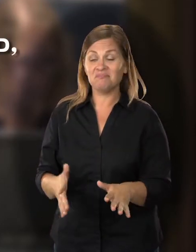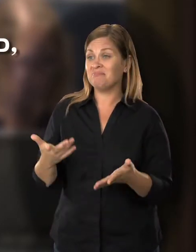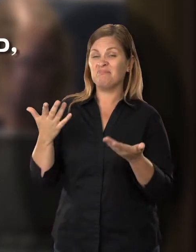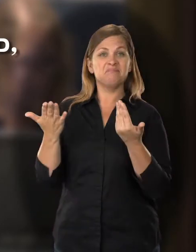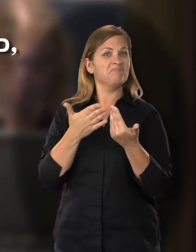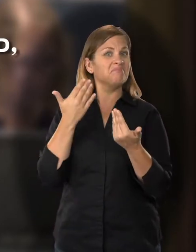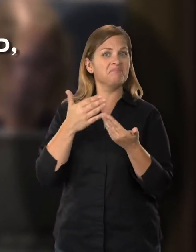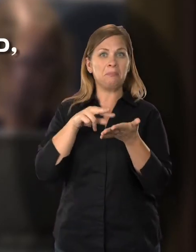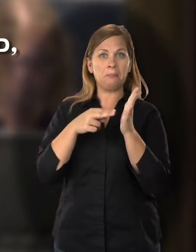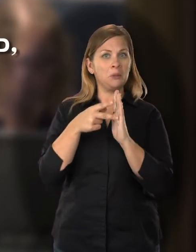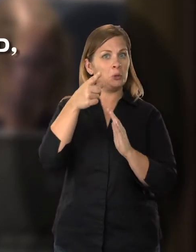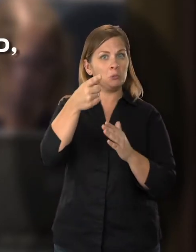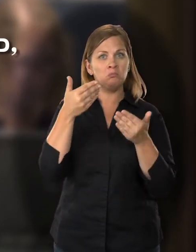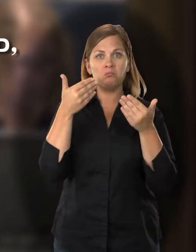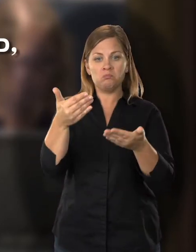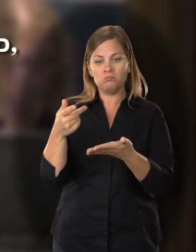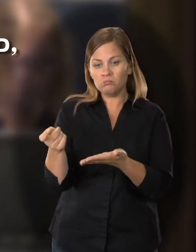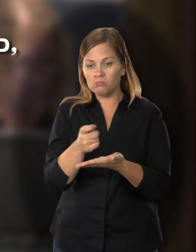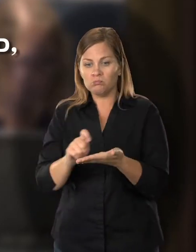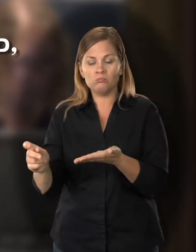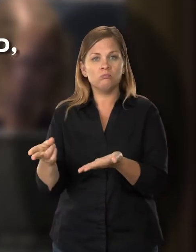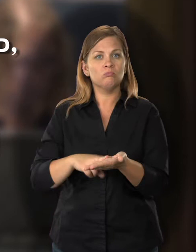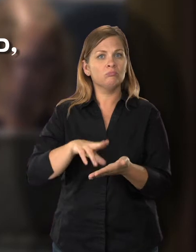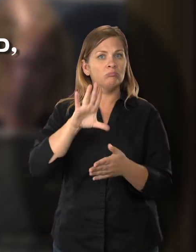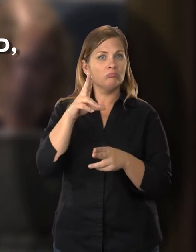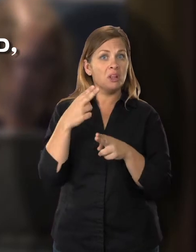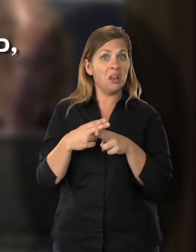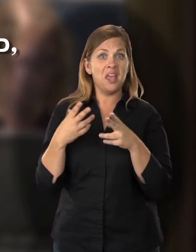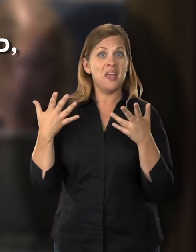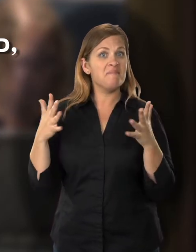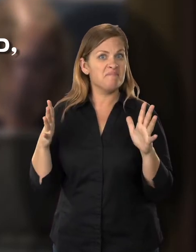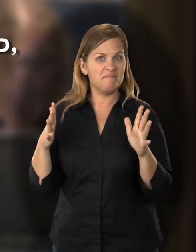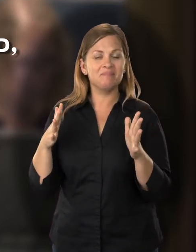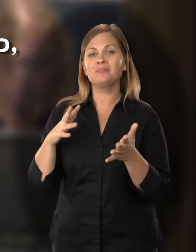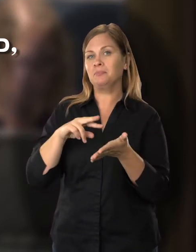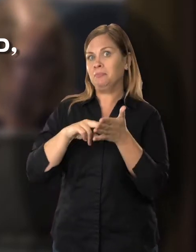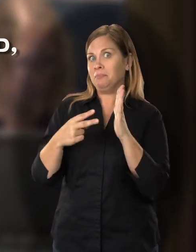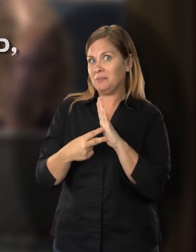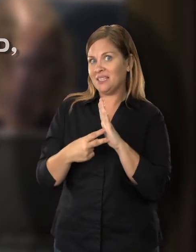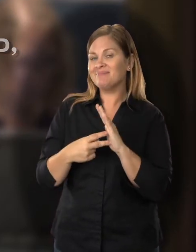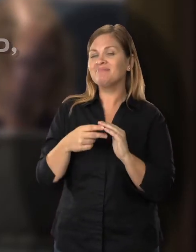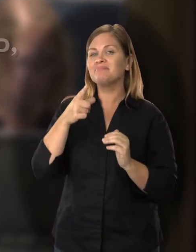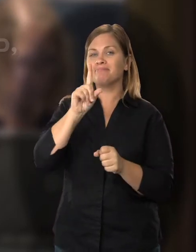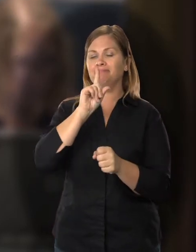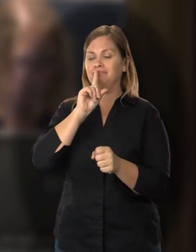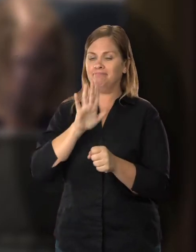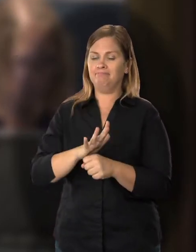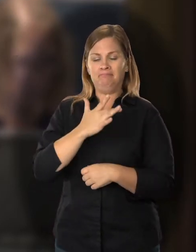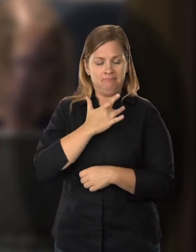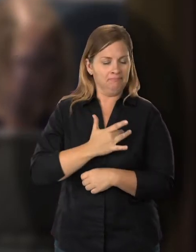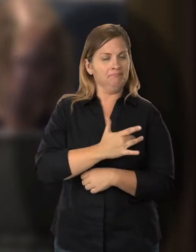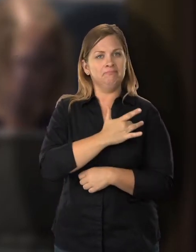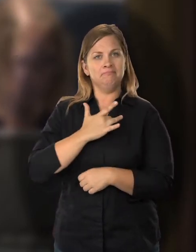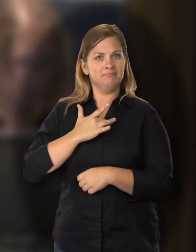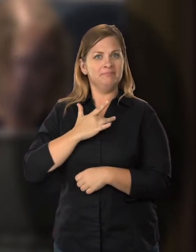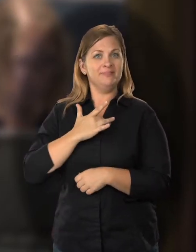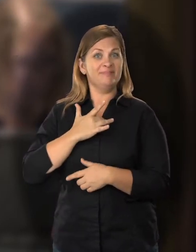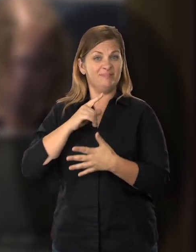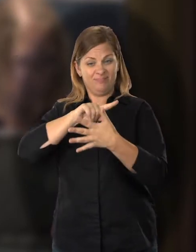If you are, all that you will need to do is sign your name. By signing, you are swearing (or affirming) an oath